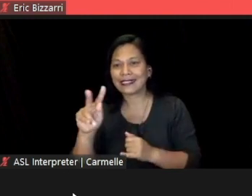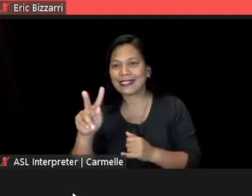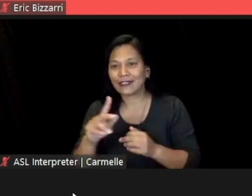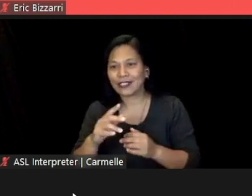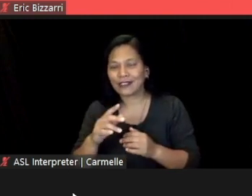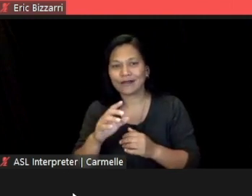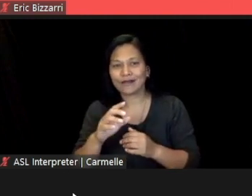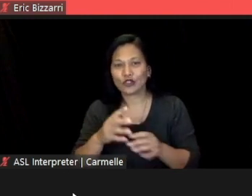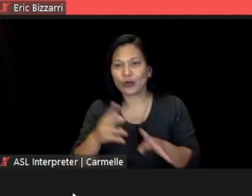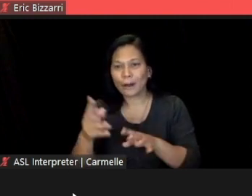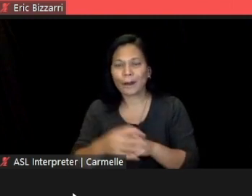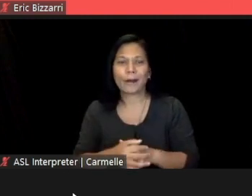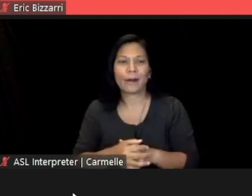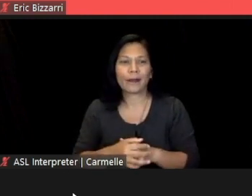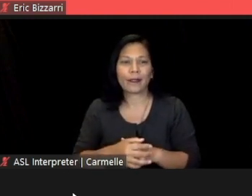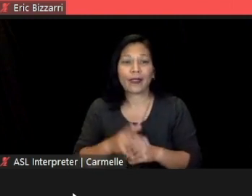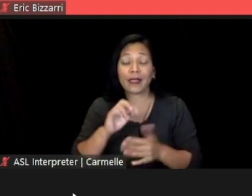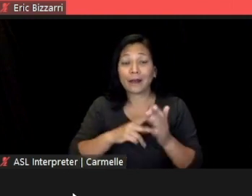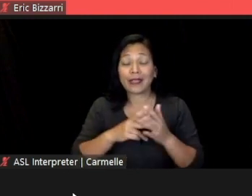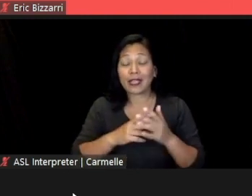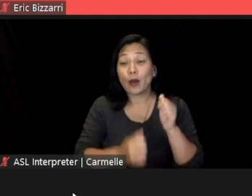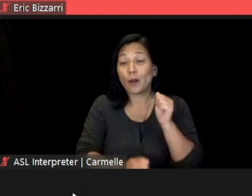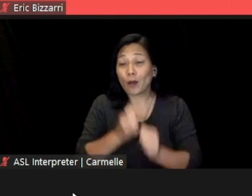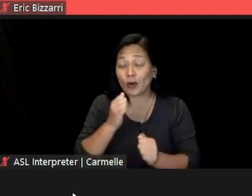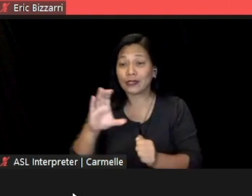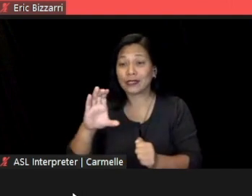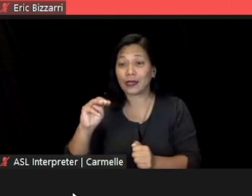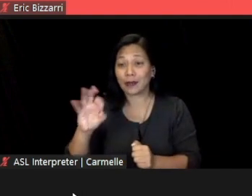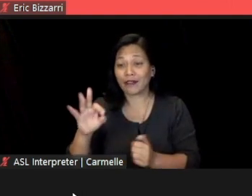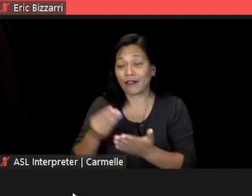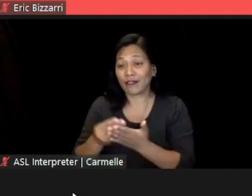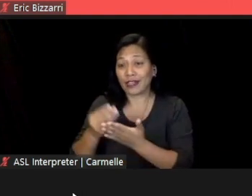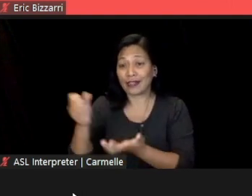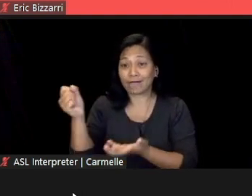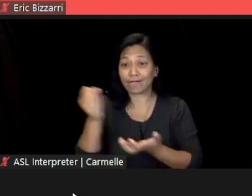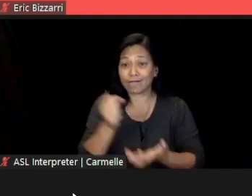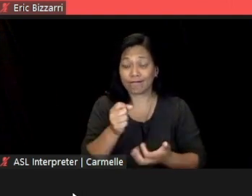And that has the, you know, the majority of the CMF's budget is in the convergent stream.